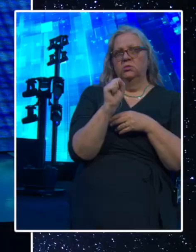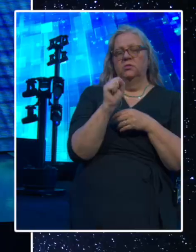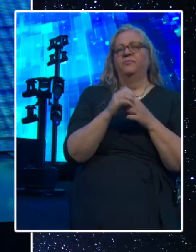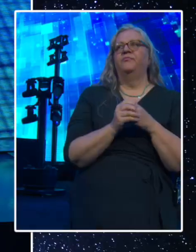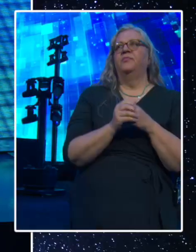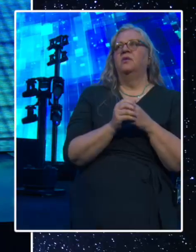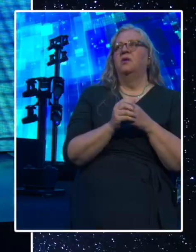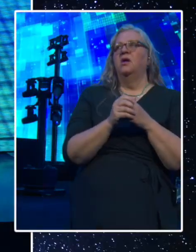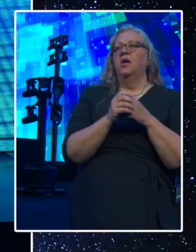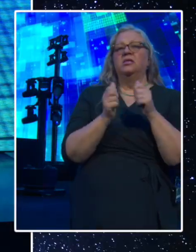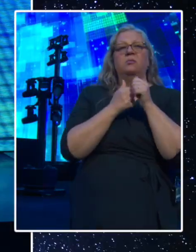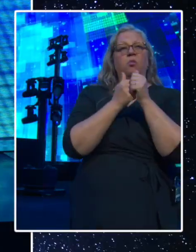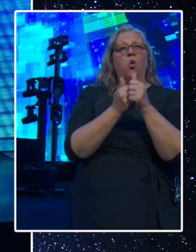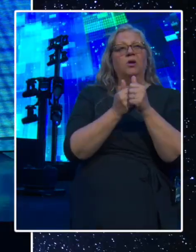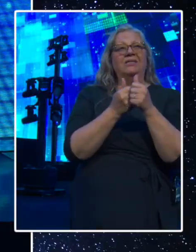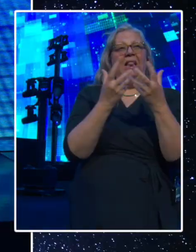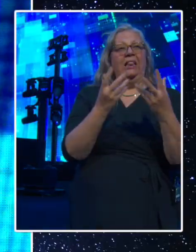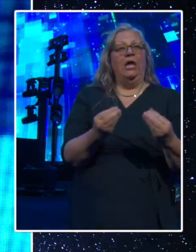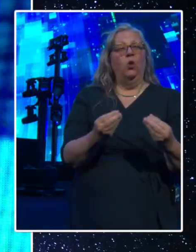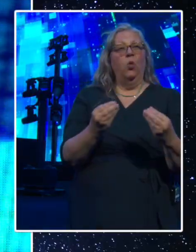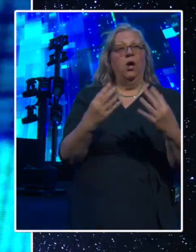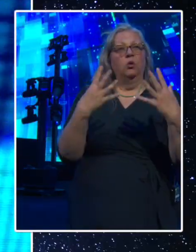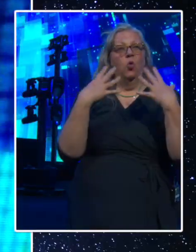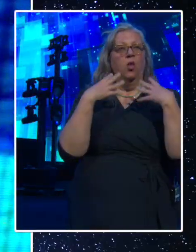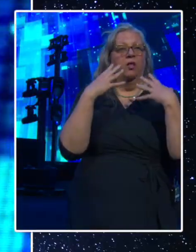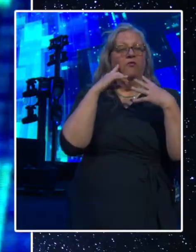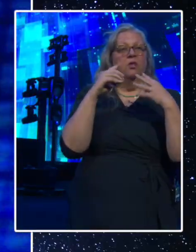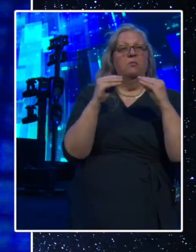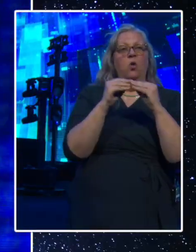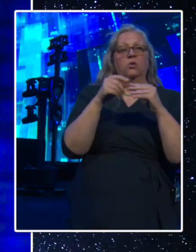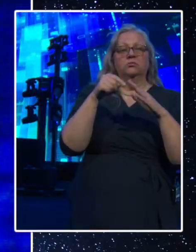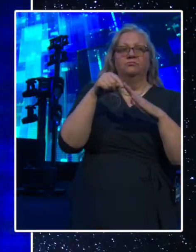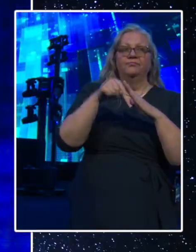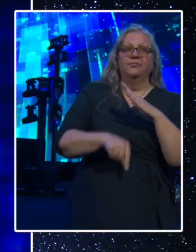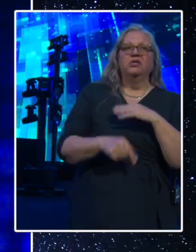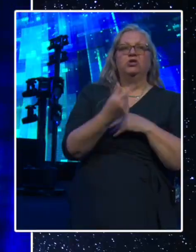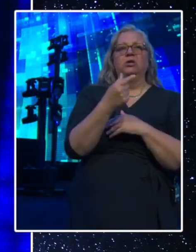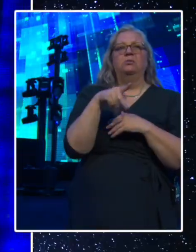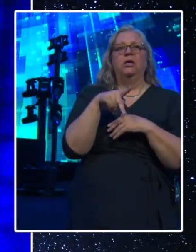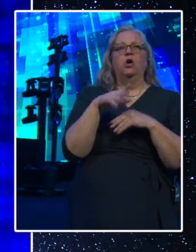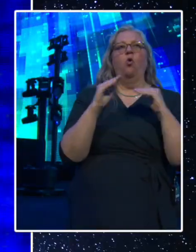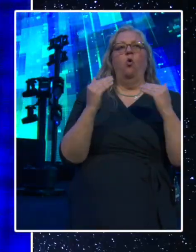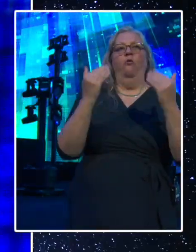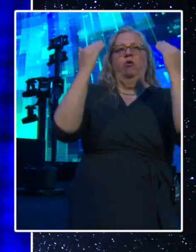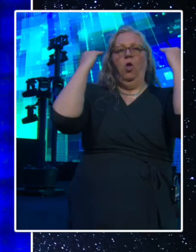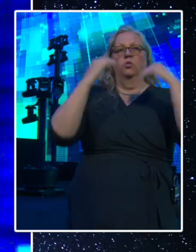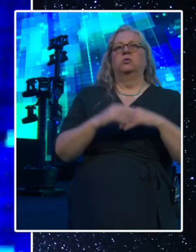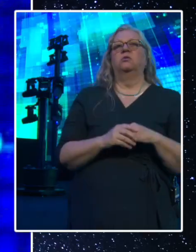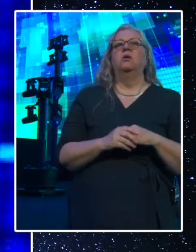ProLiant also supports direct liquid cooling for the most intensive GPU workloads.